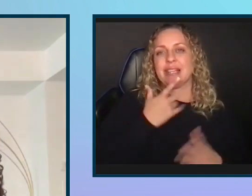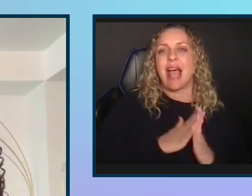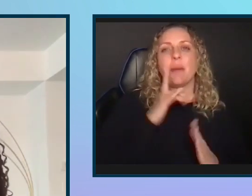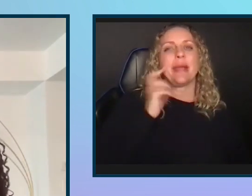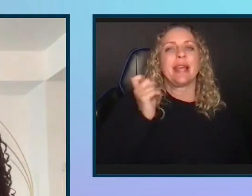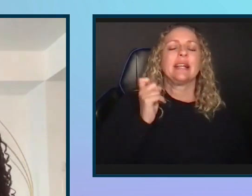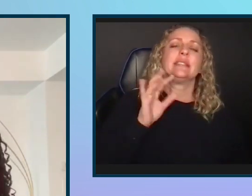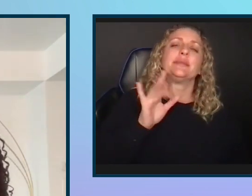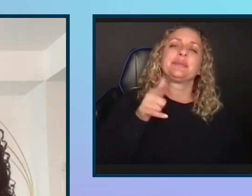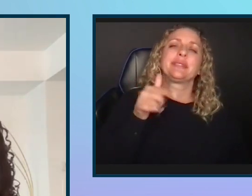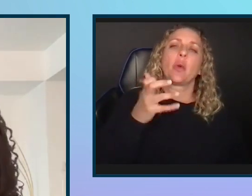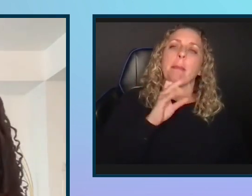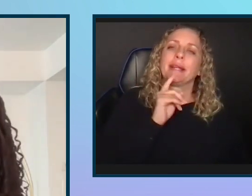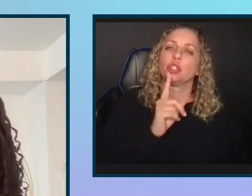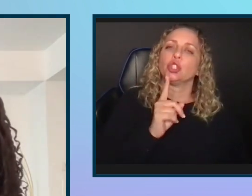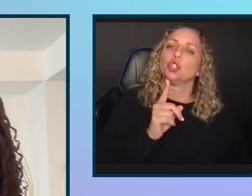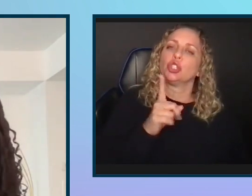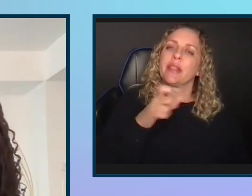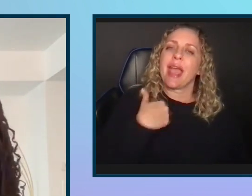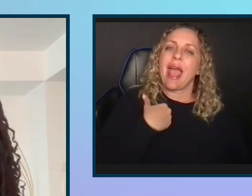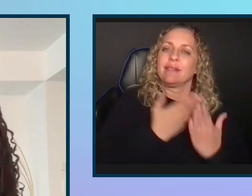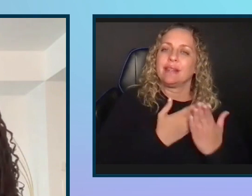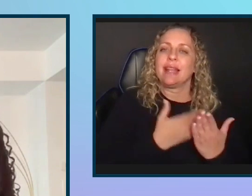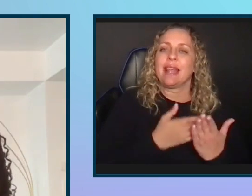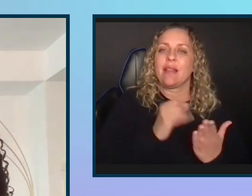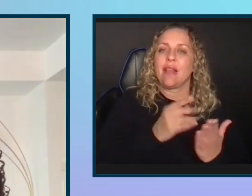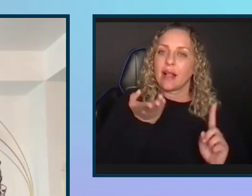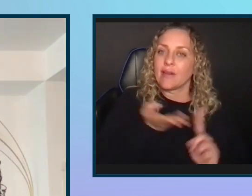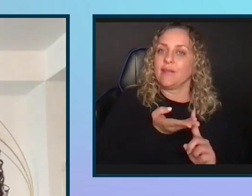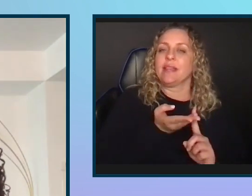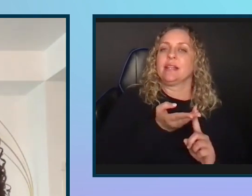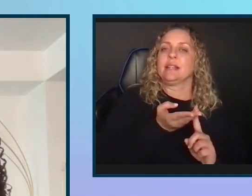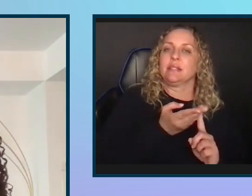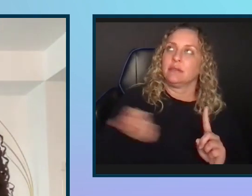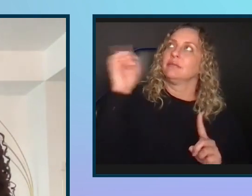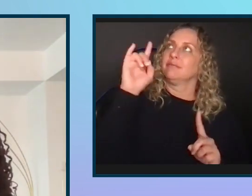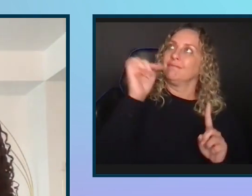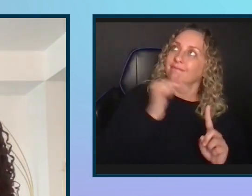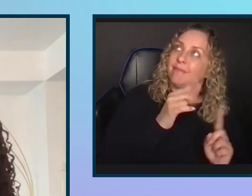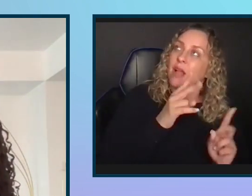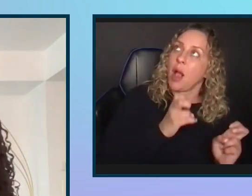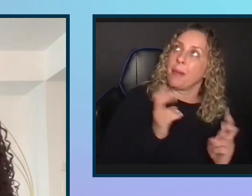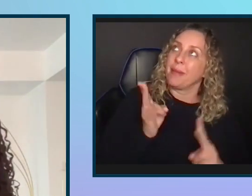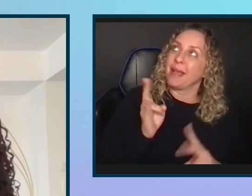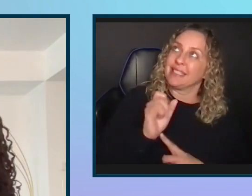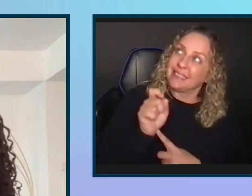they wanna make sure that they've got data that they convinced the devs that copy paste option is necessarily not a risk,